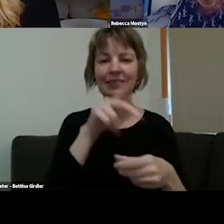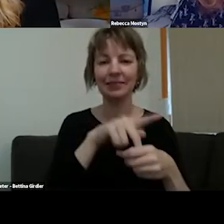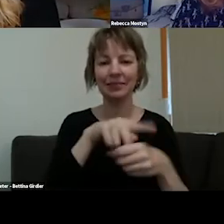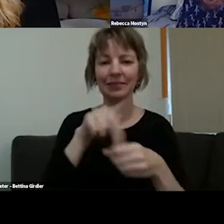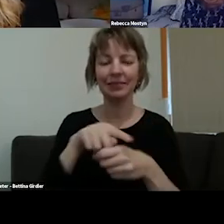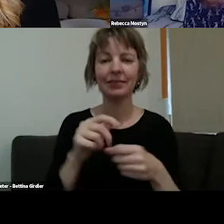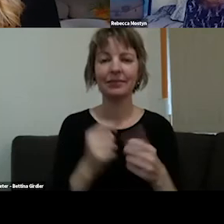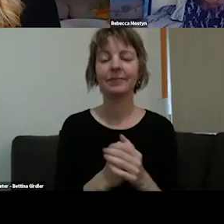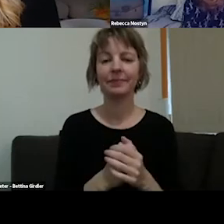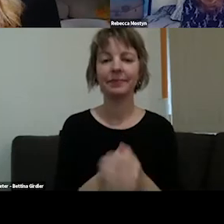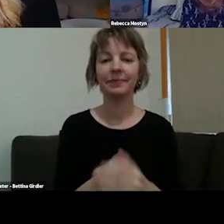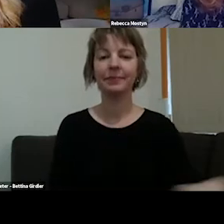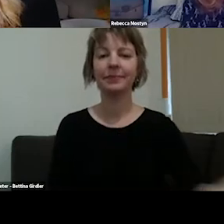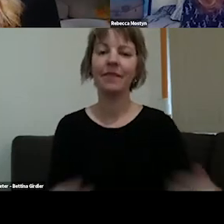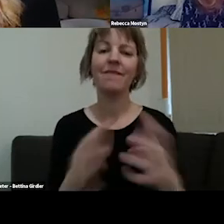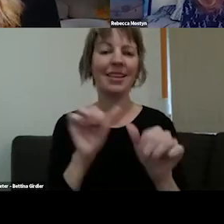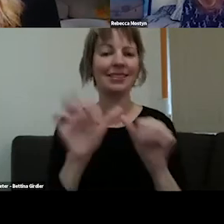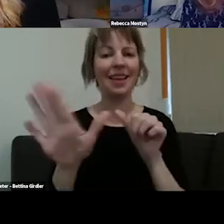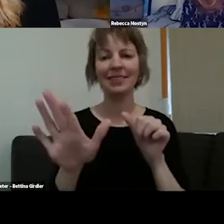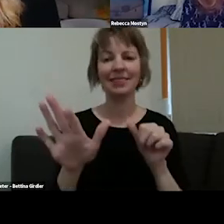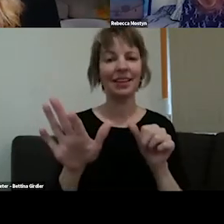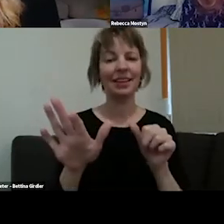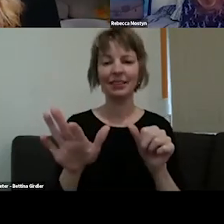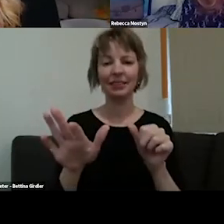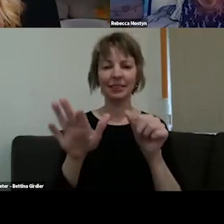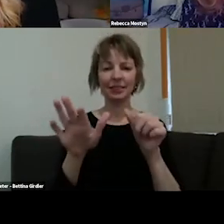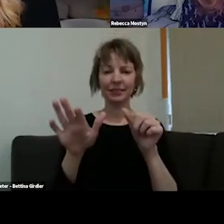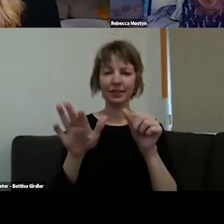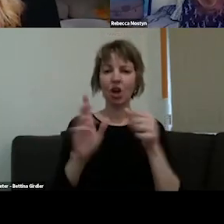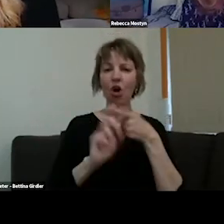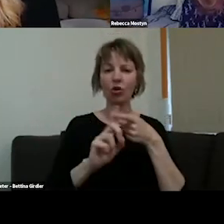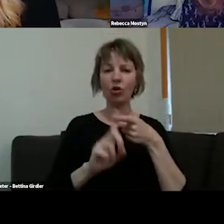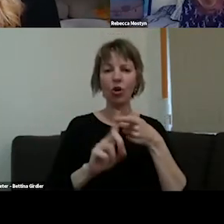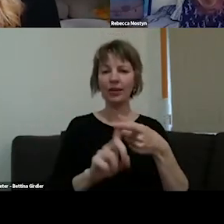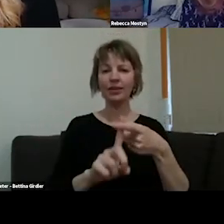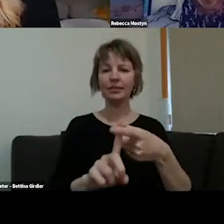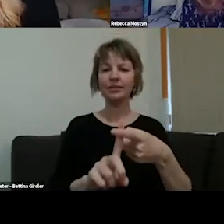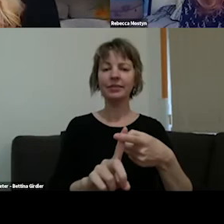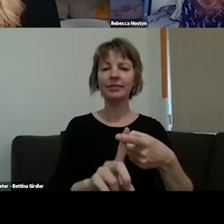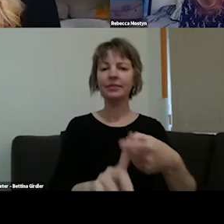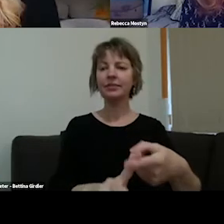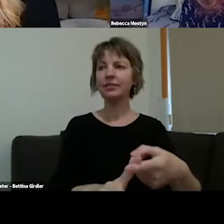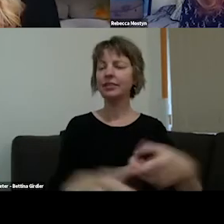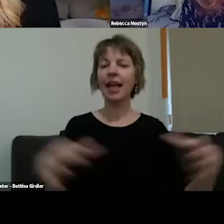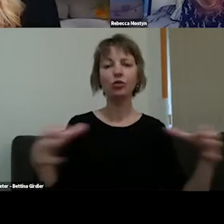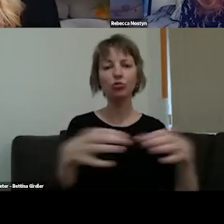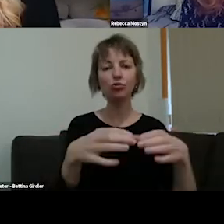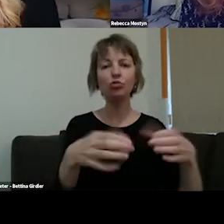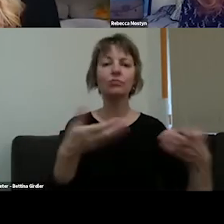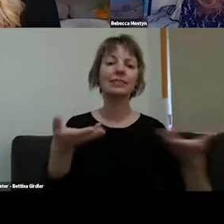fantastic ongoing group discussions around the creative arts